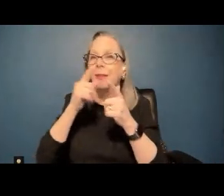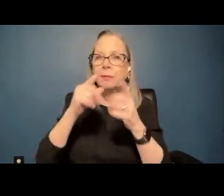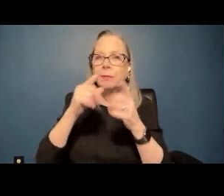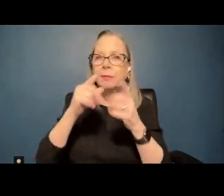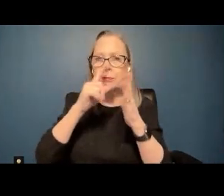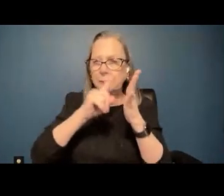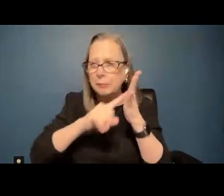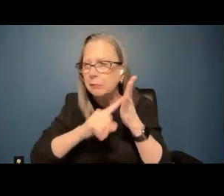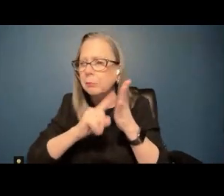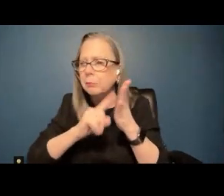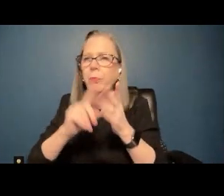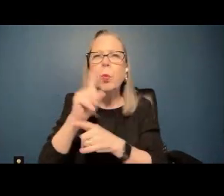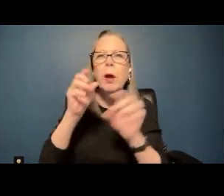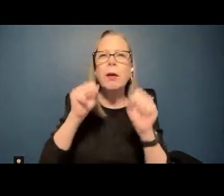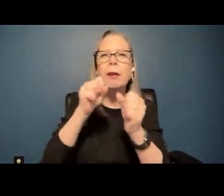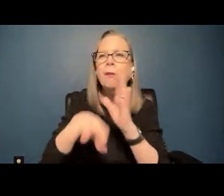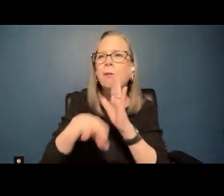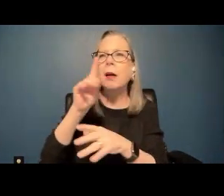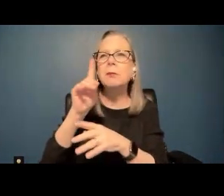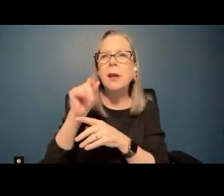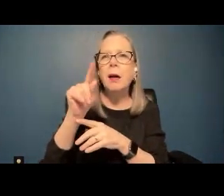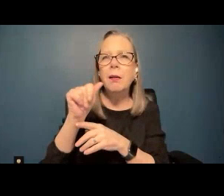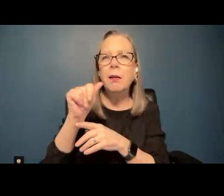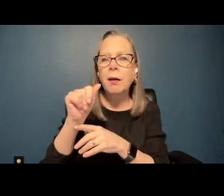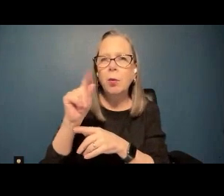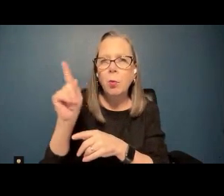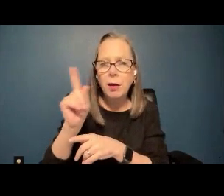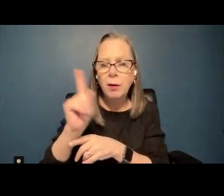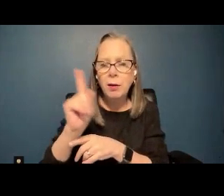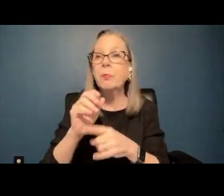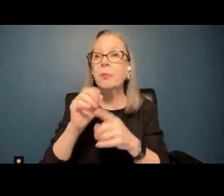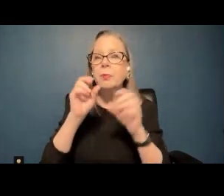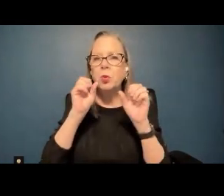sources to meet your needs so you can start thinking about things like